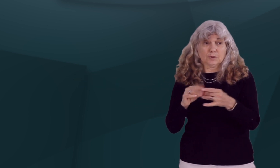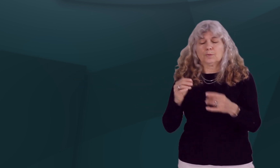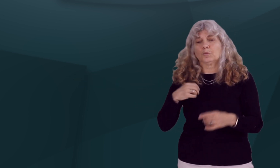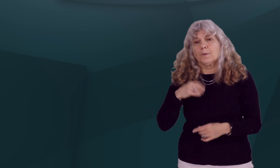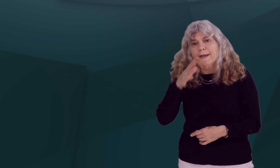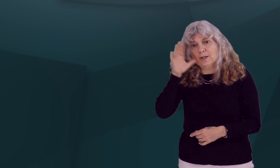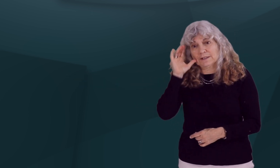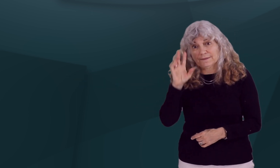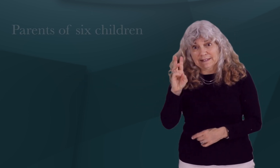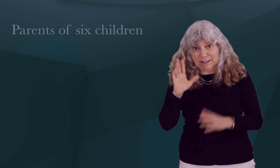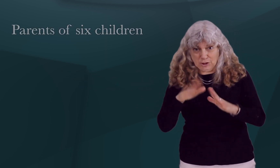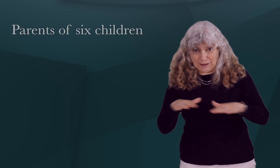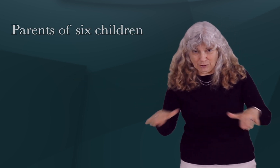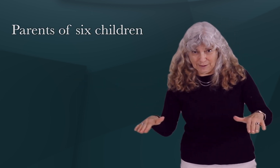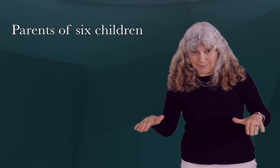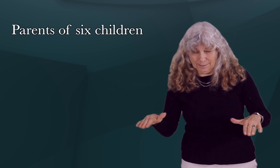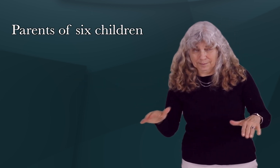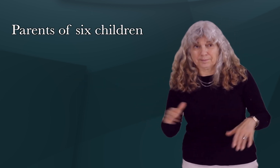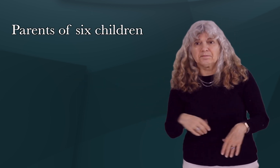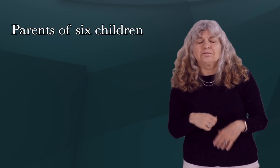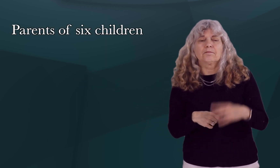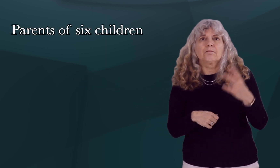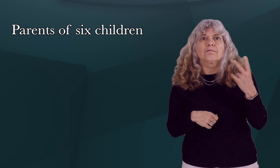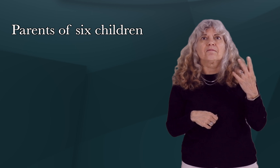As Roger mentioned, we are the parents of six children.